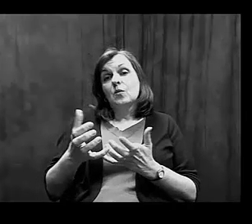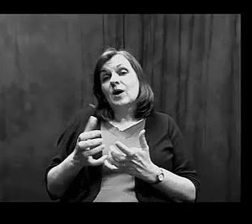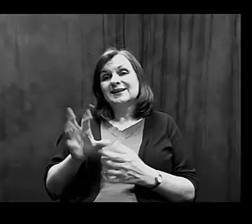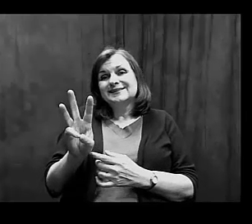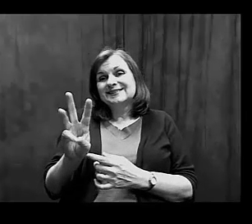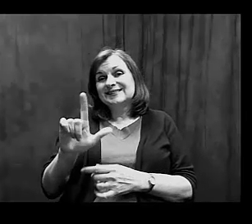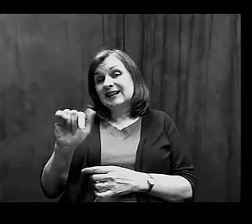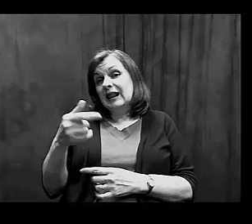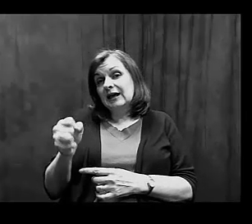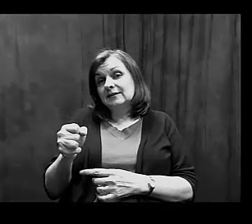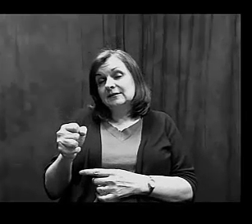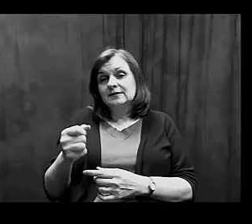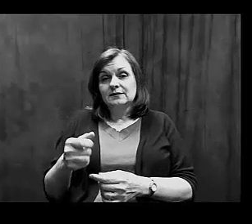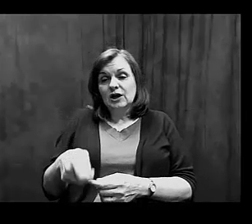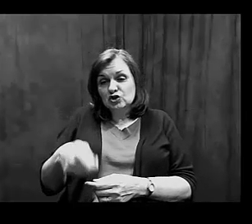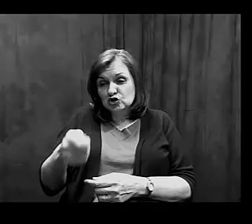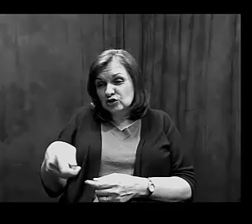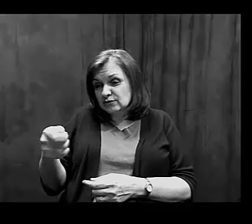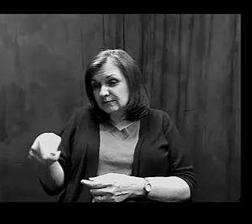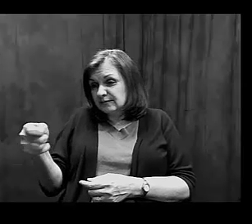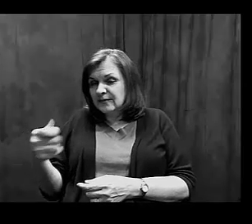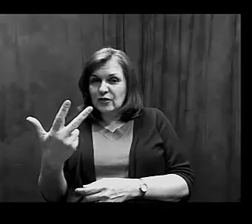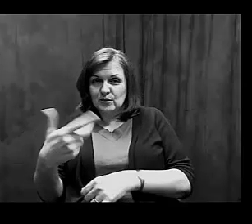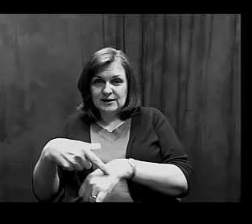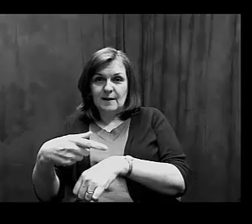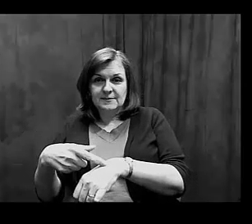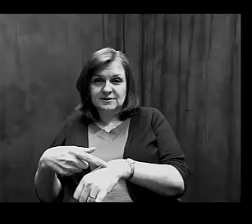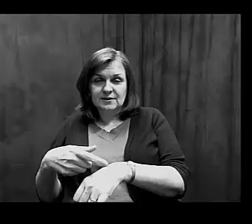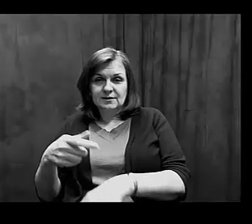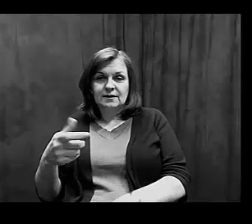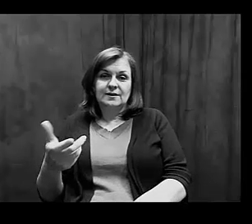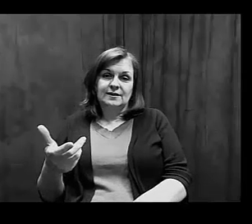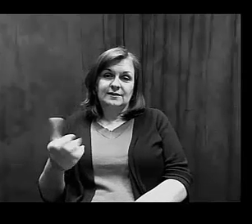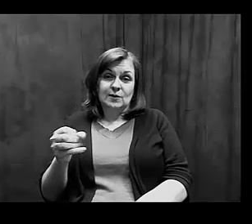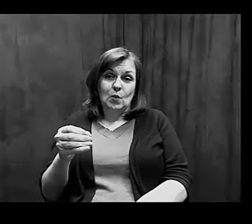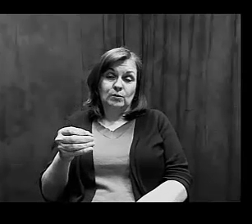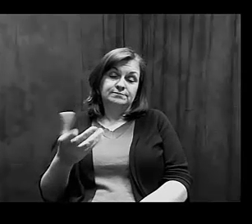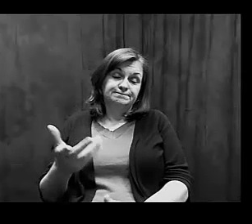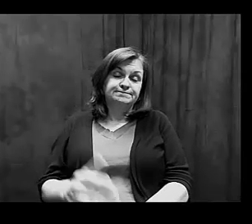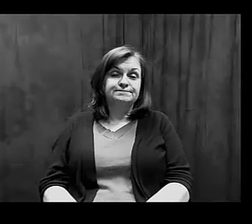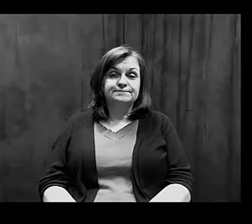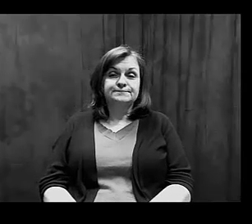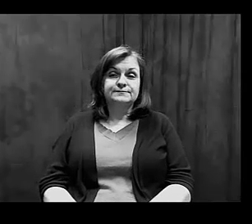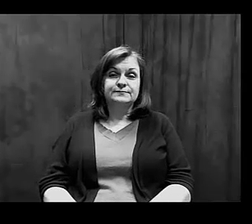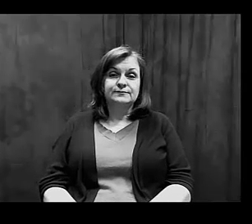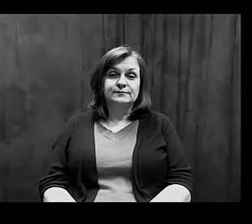turn it on three times and so on. Ok? So in this process